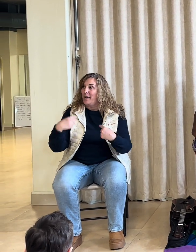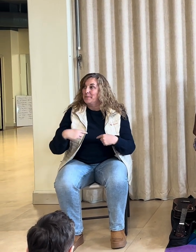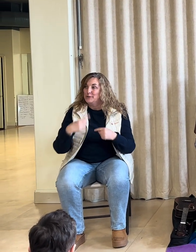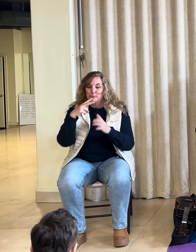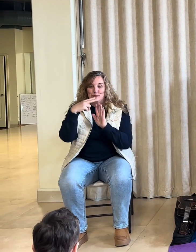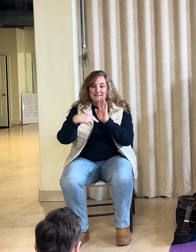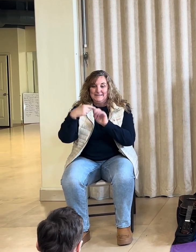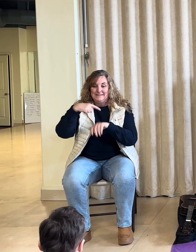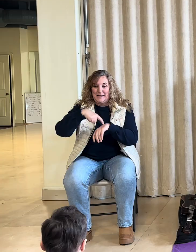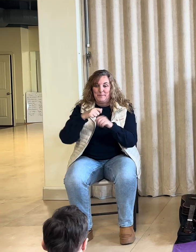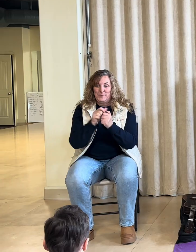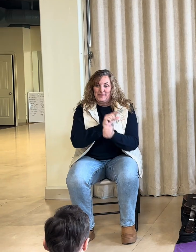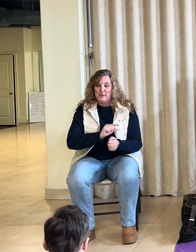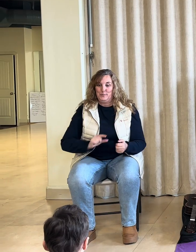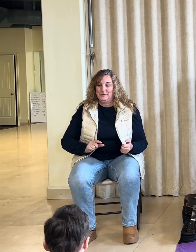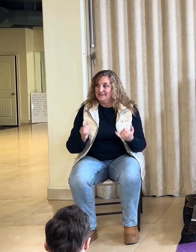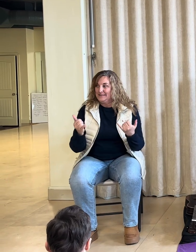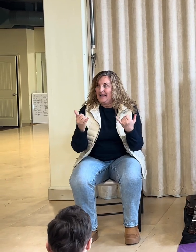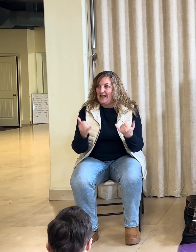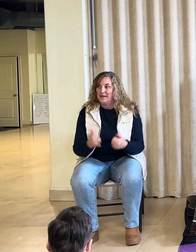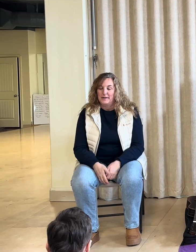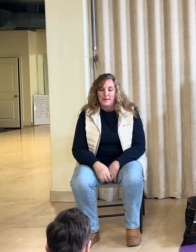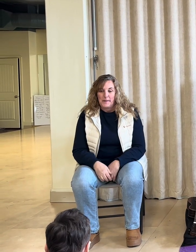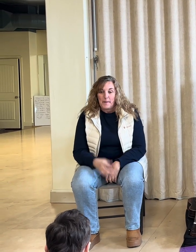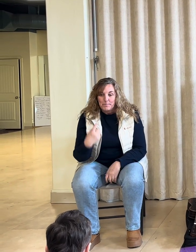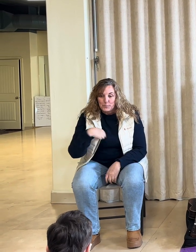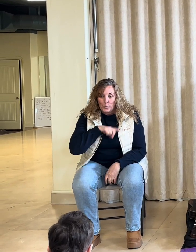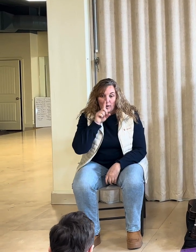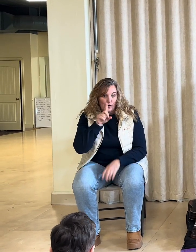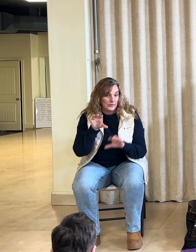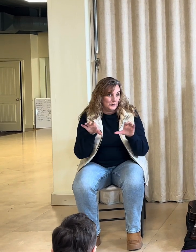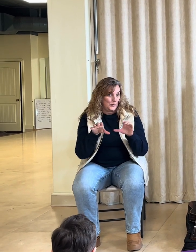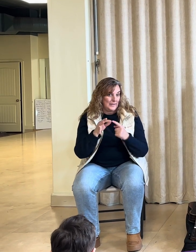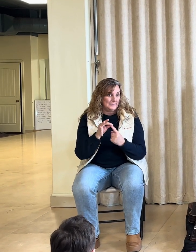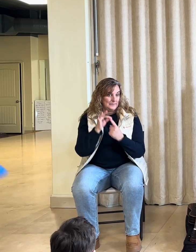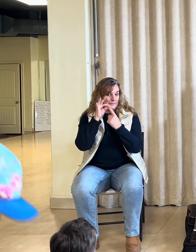Queens today. And we are going to be doing a special Black History Month